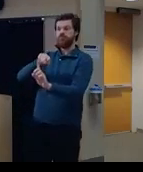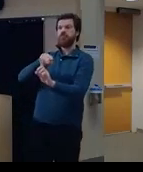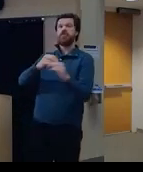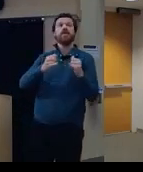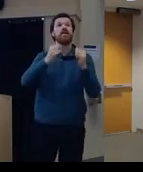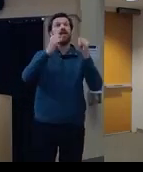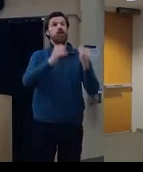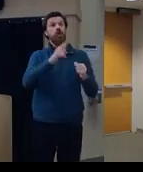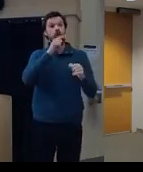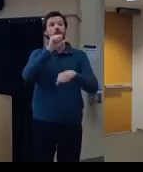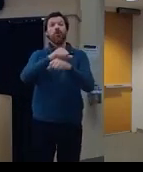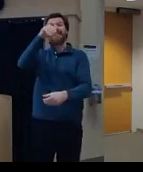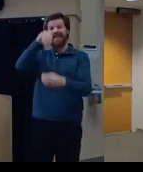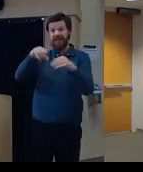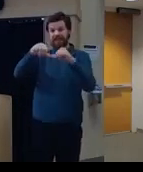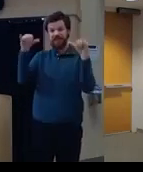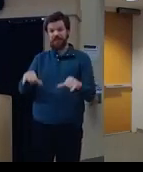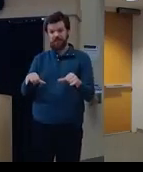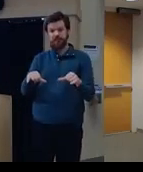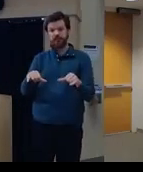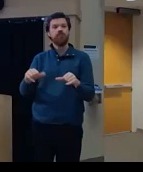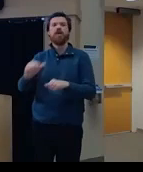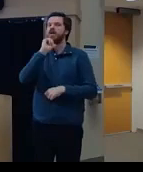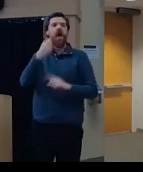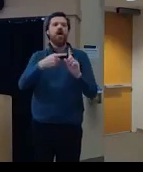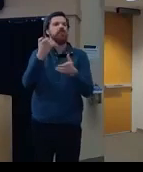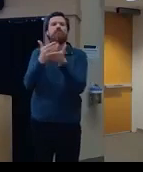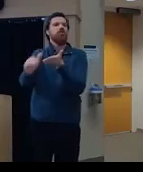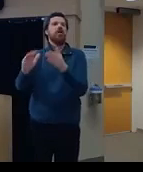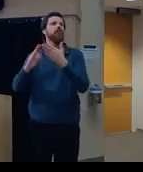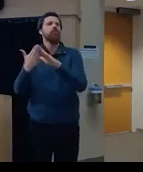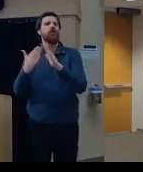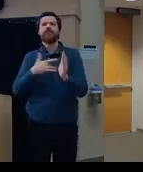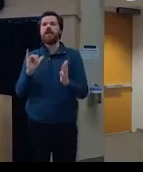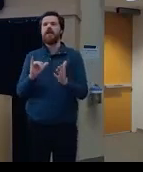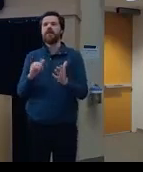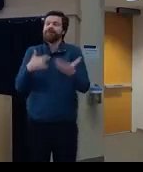who work within the system not from marginalized communities who feel like well I can't do anything